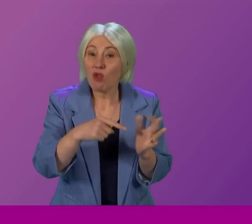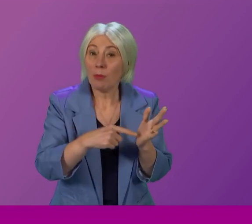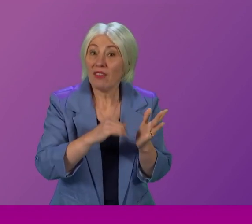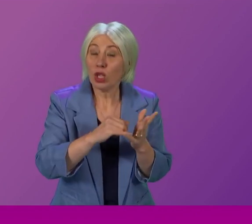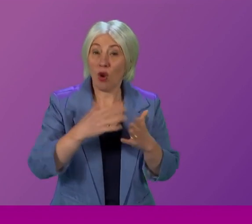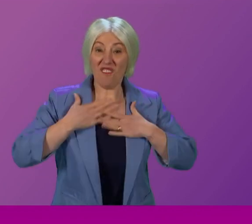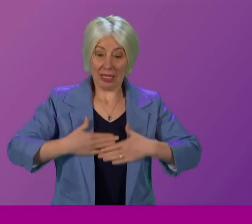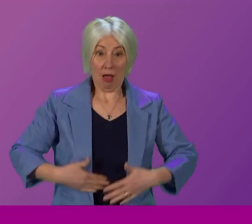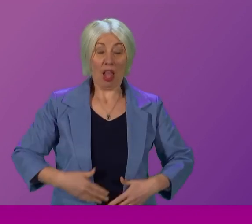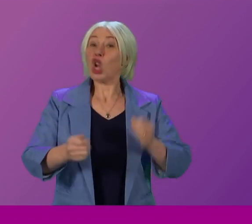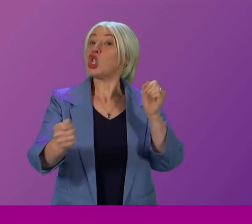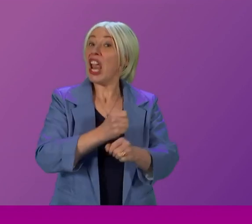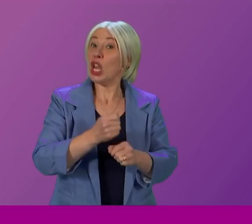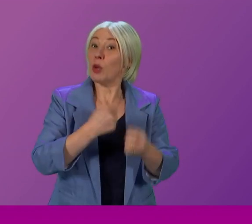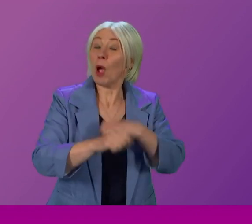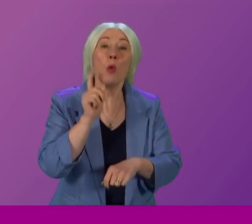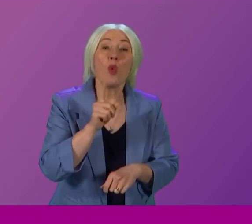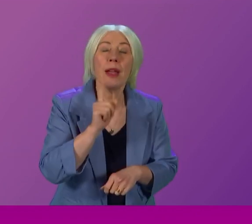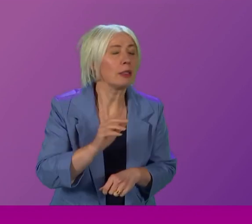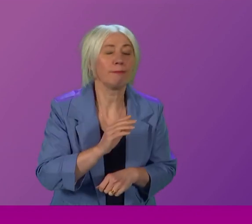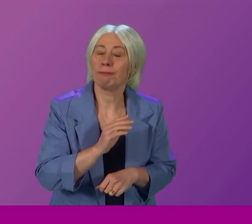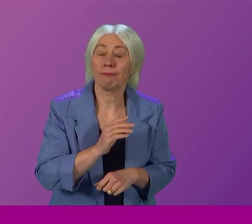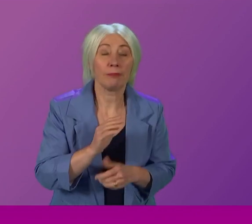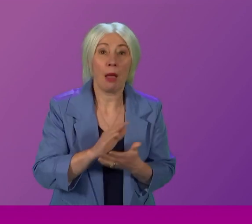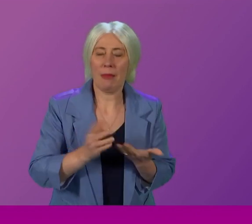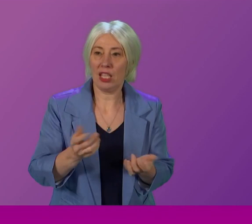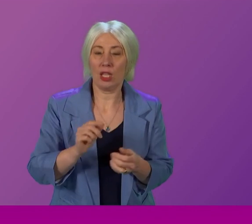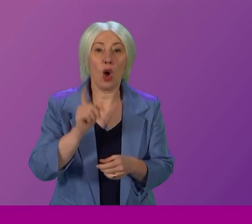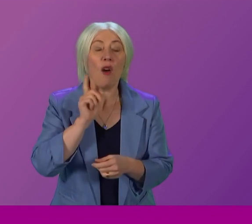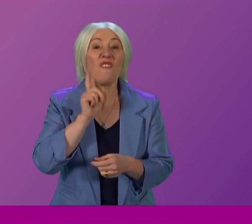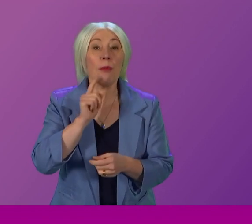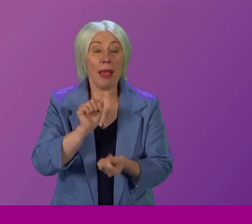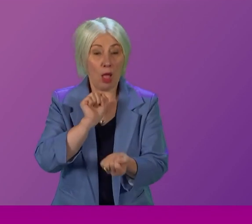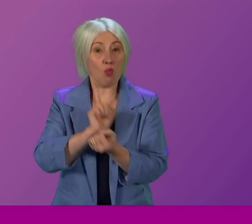and the officers say that their rights have gone “out the window”.